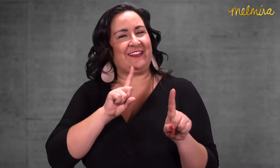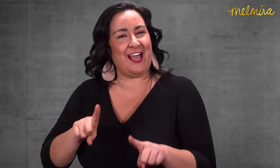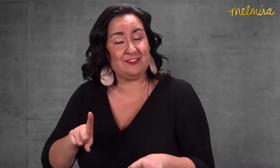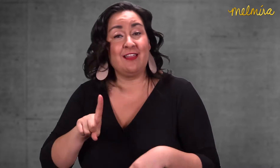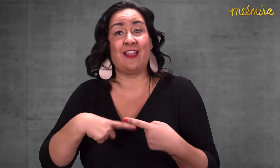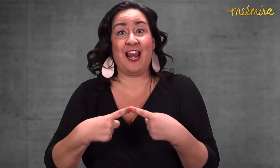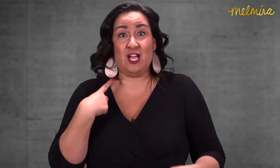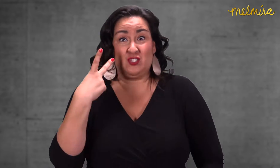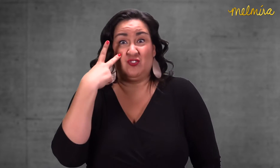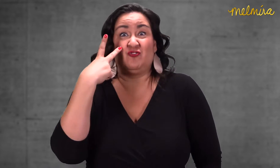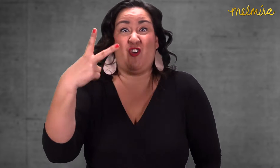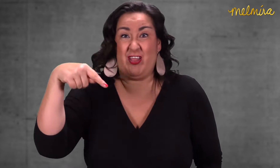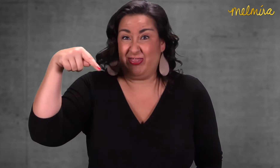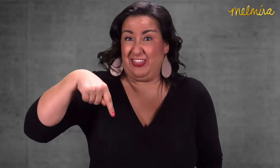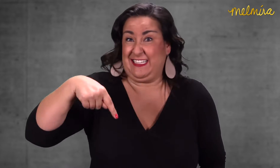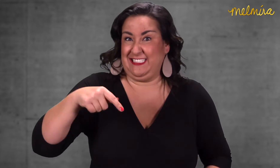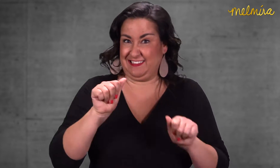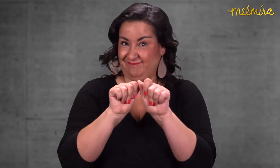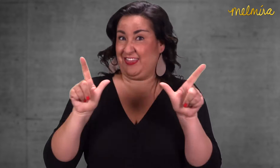It had me thinking, and then I saw this clip: